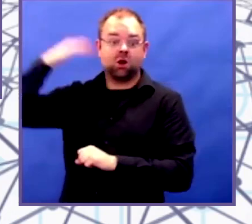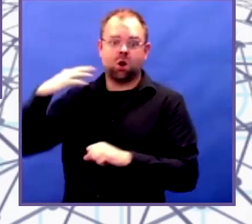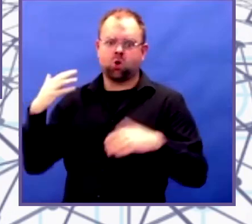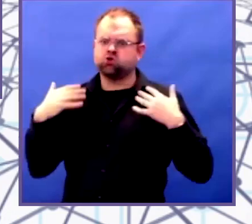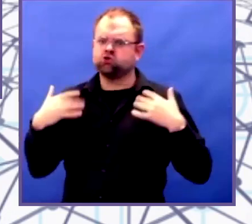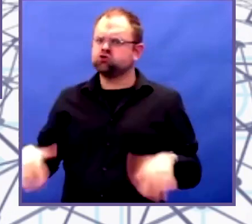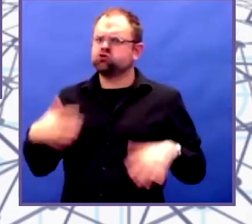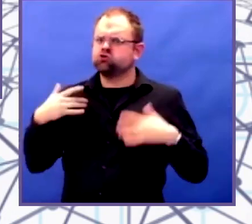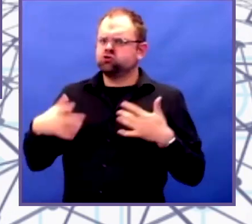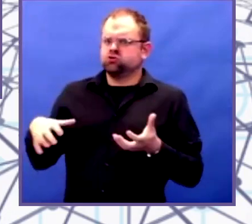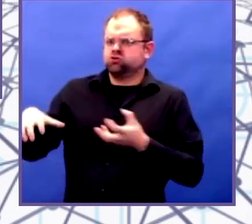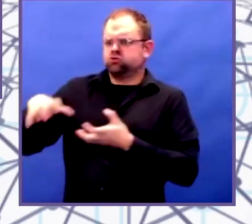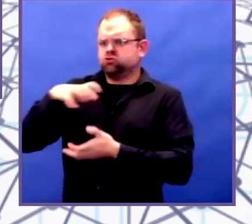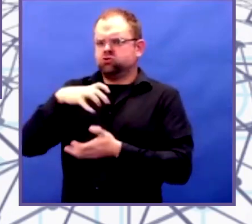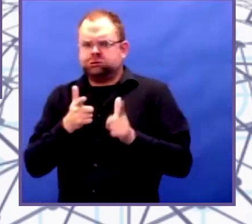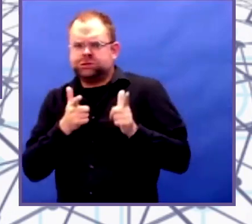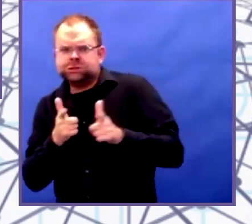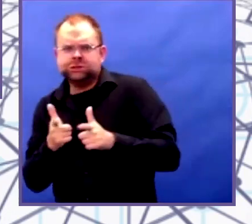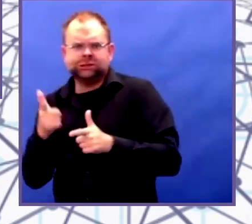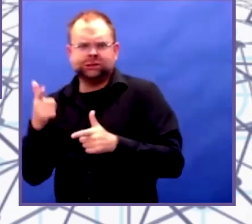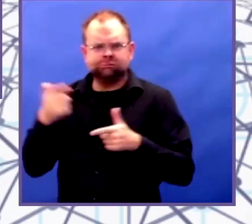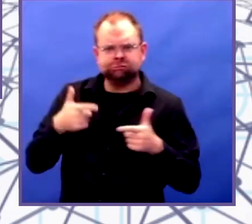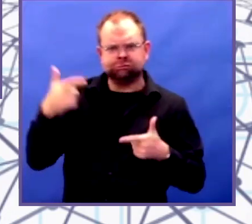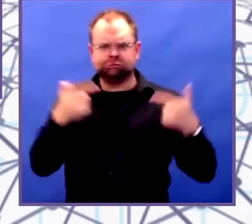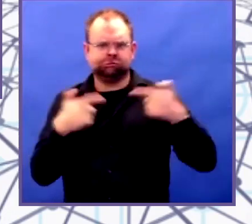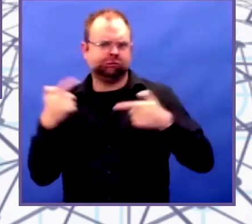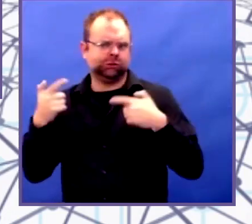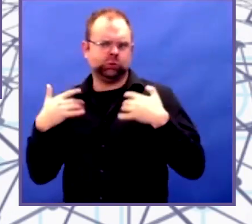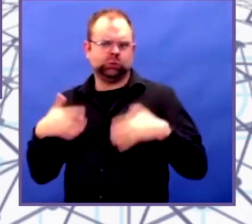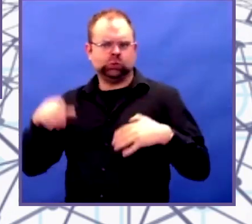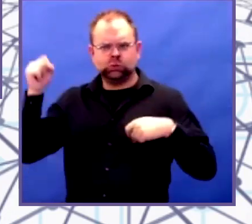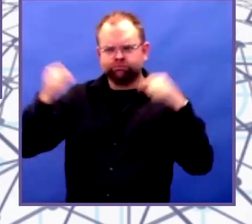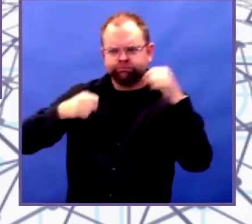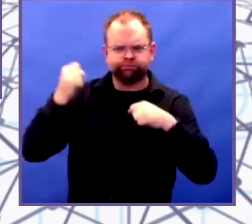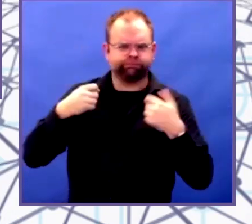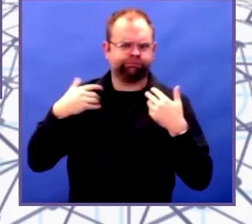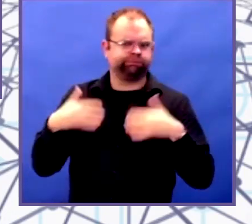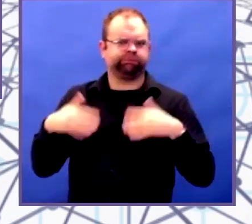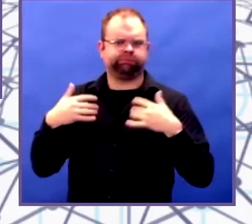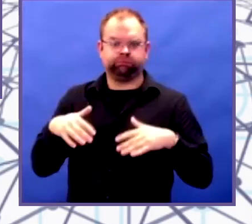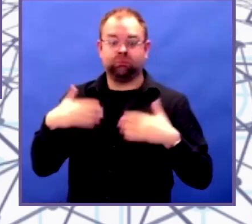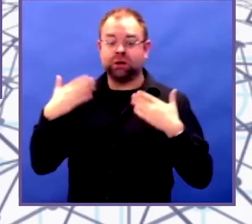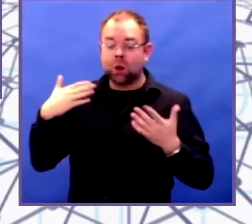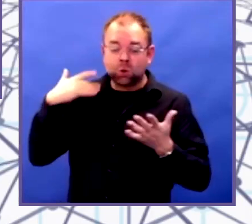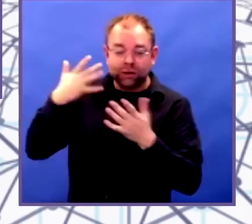Medellin is located in a ballet, so we are surrounded by many mountains, which makes